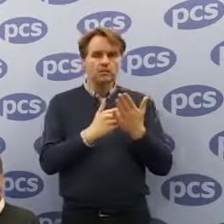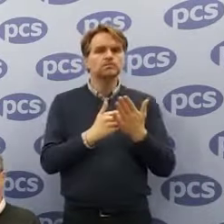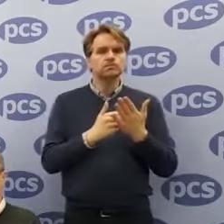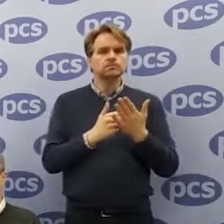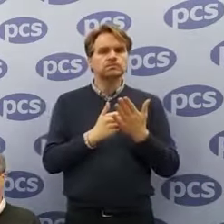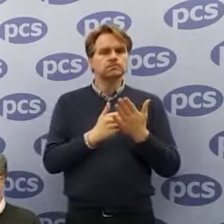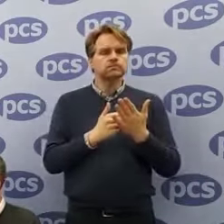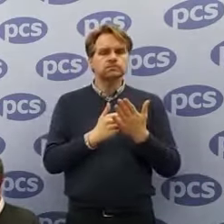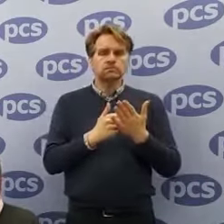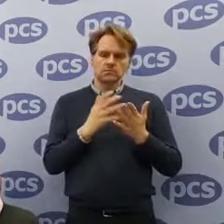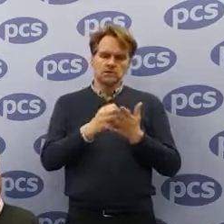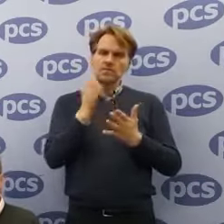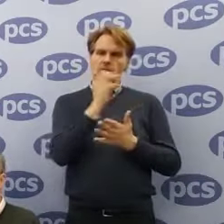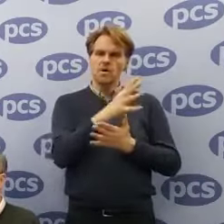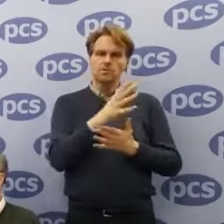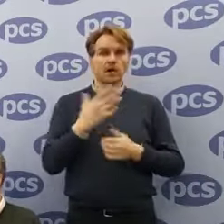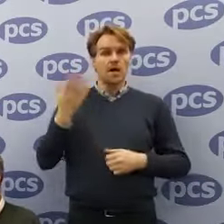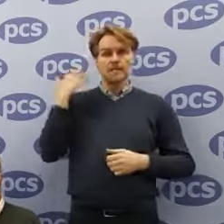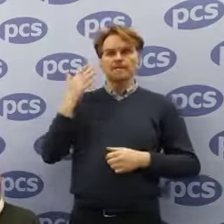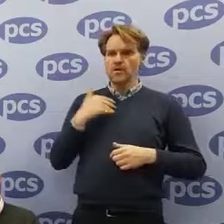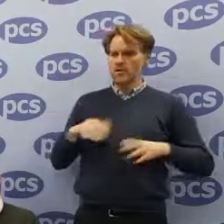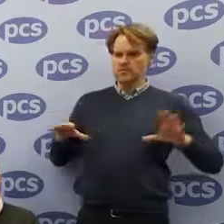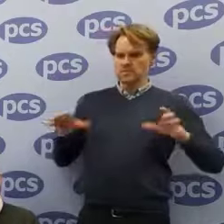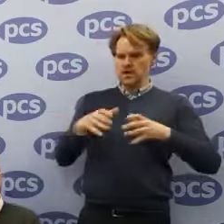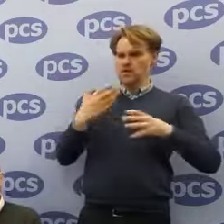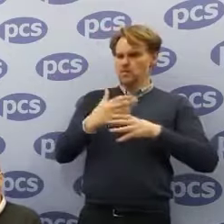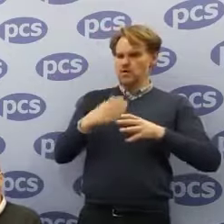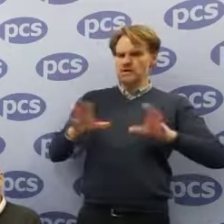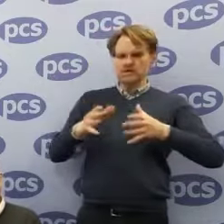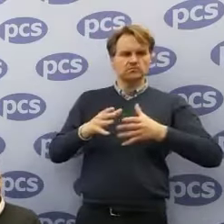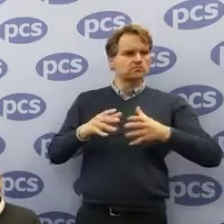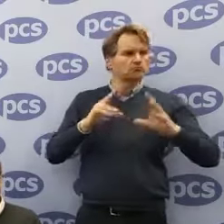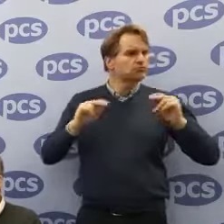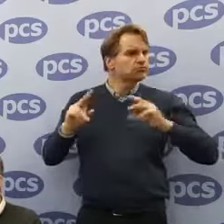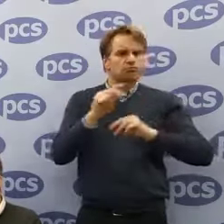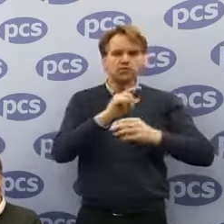people could vote in a ballot box, and we used to have huge turnouts now since the 80's